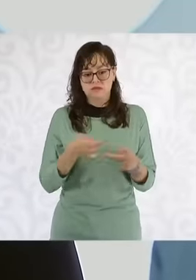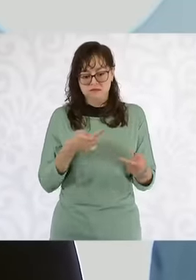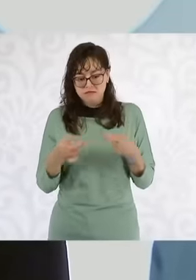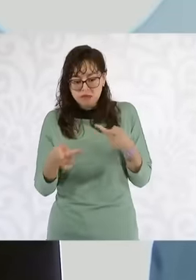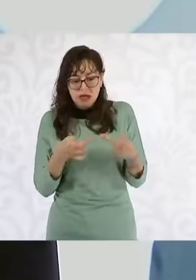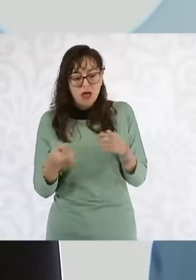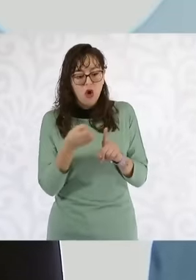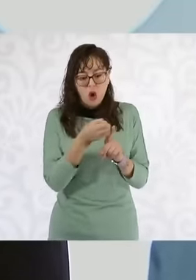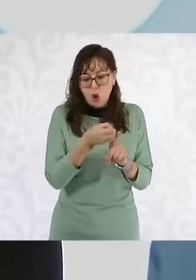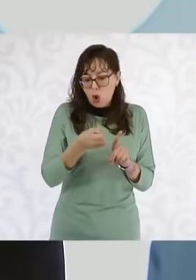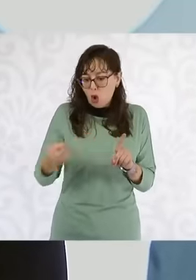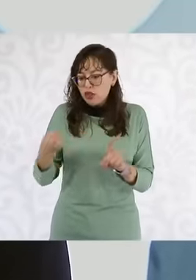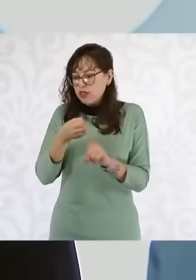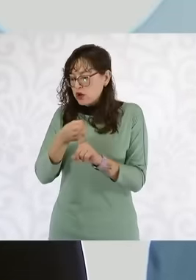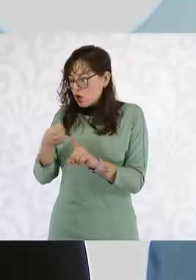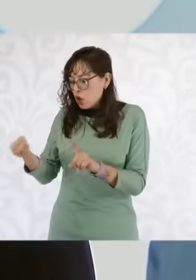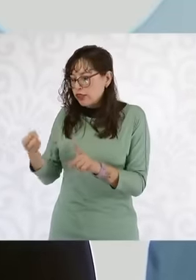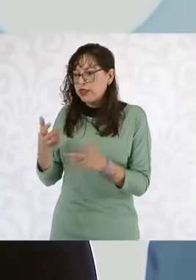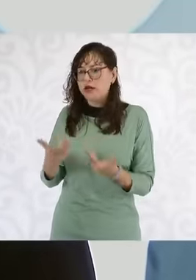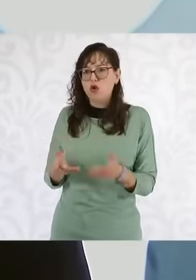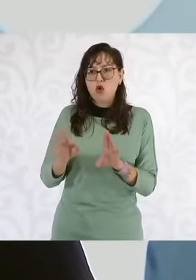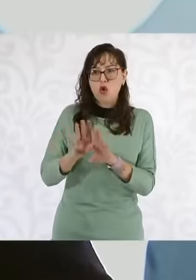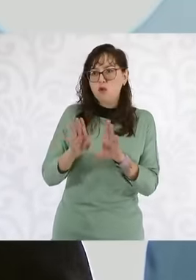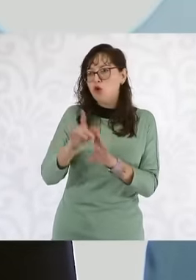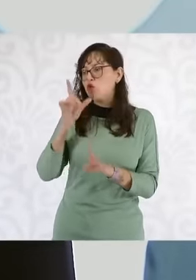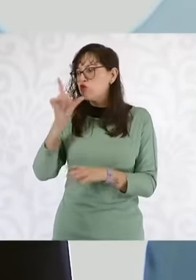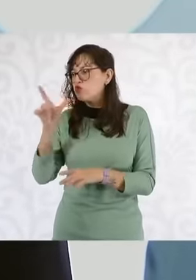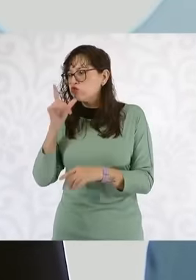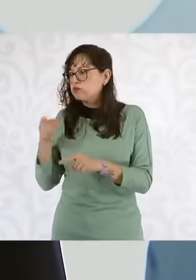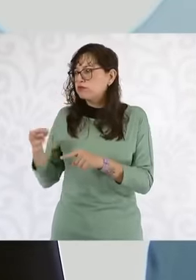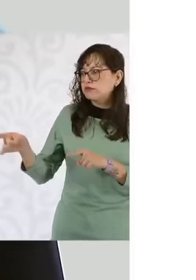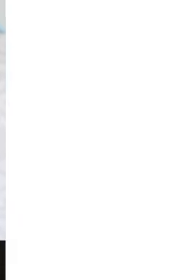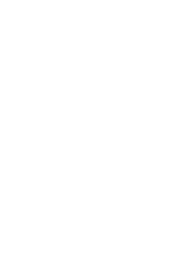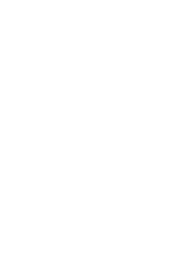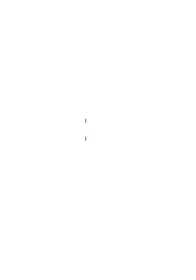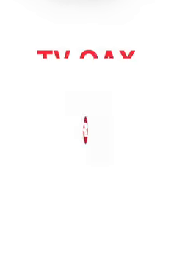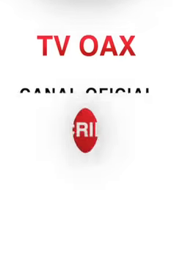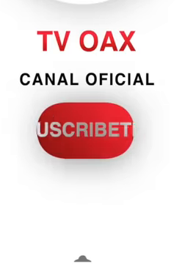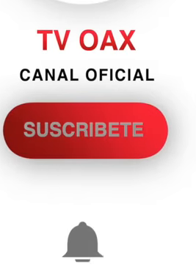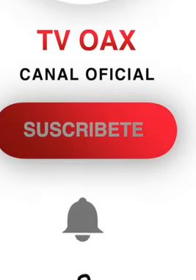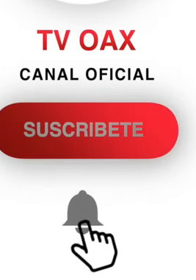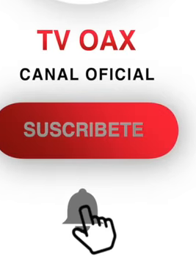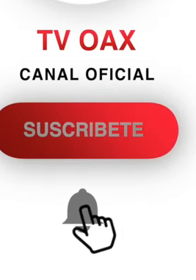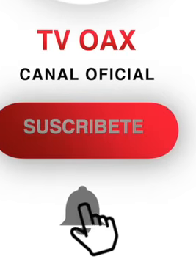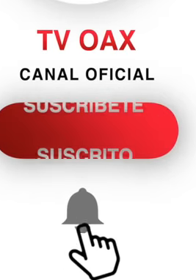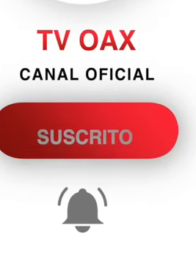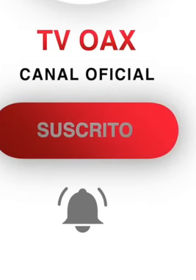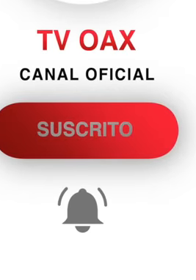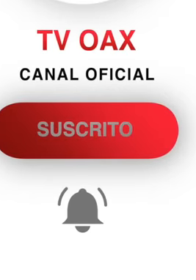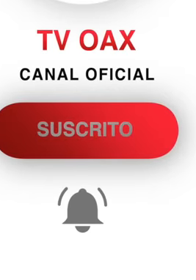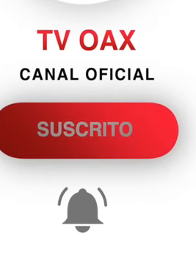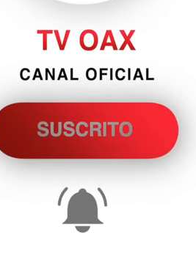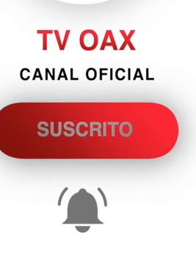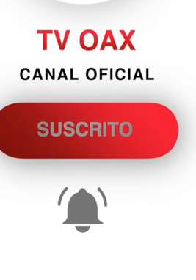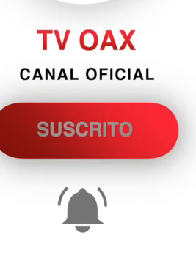Mexican state had and that should never have been lost but that with the 2013 reform it was lost